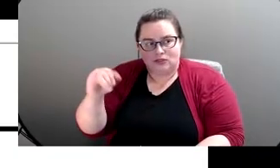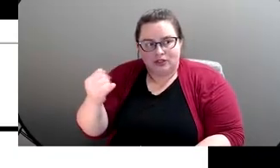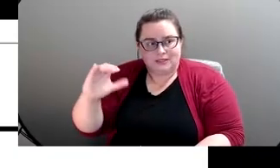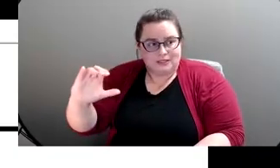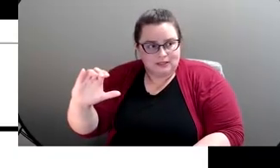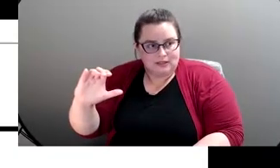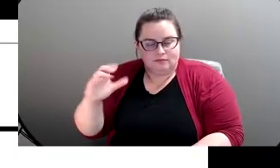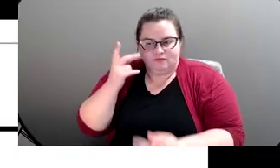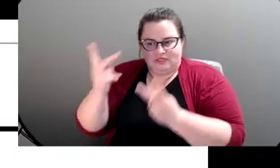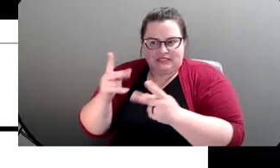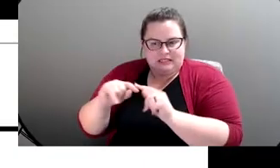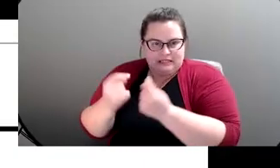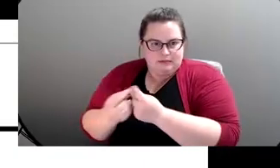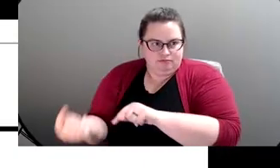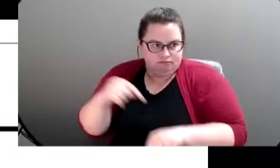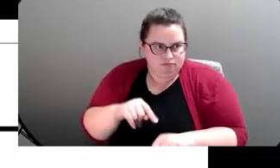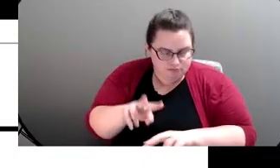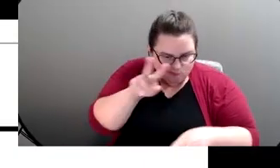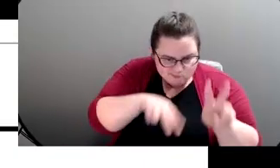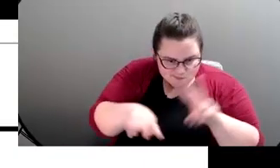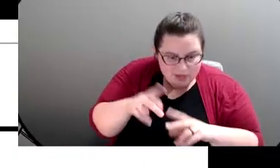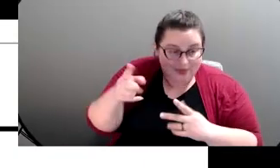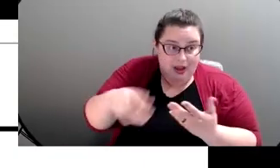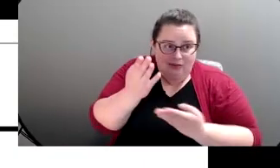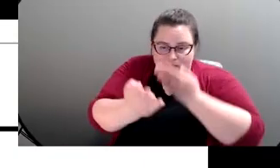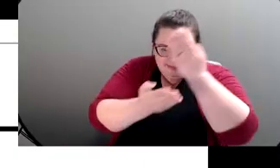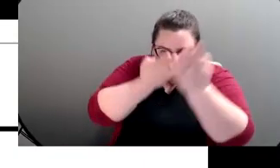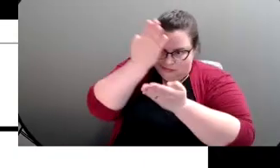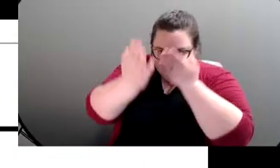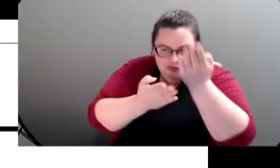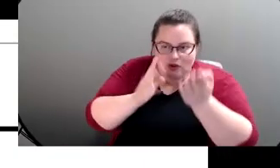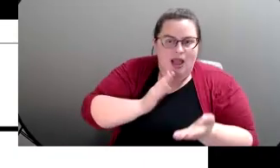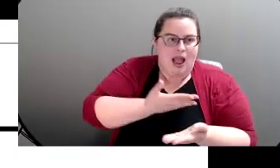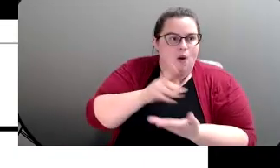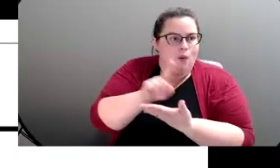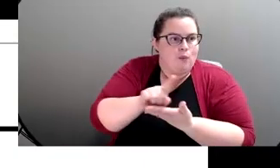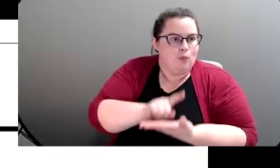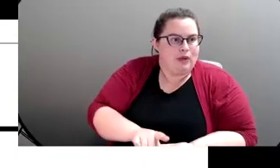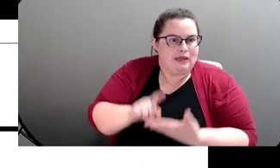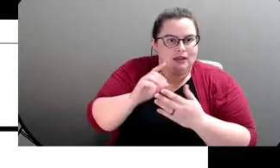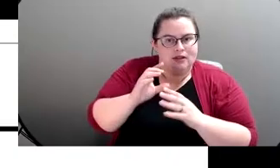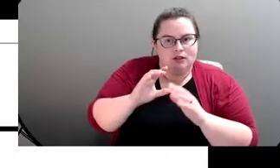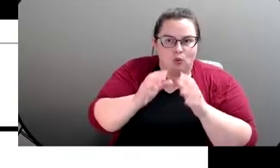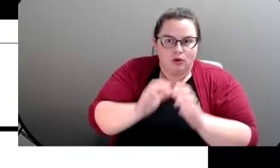They are looking through our DE courses, and they're looking for ways that you are communicating